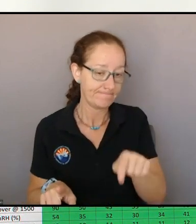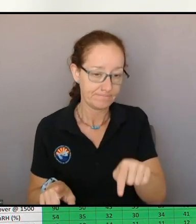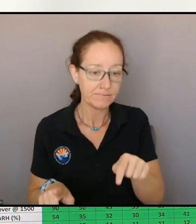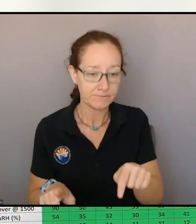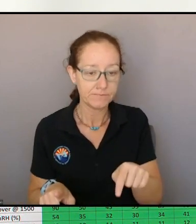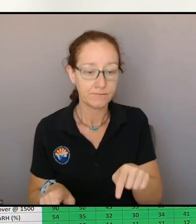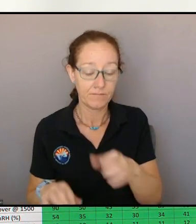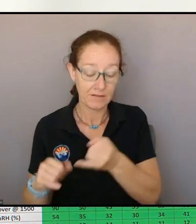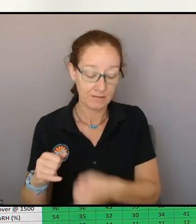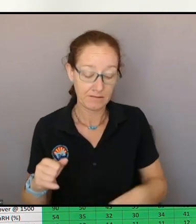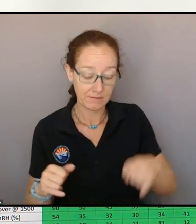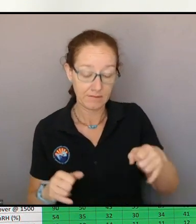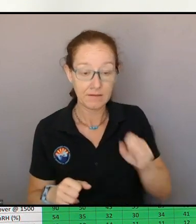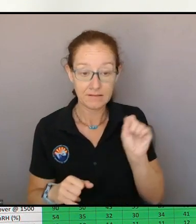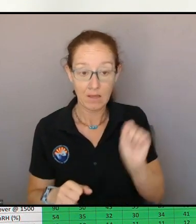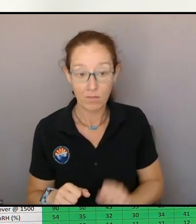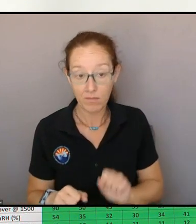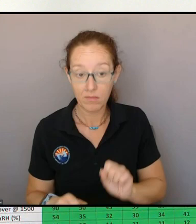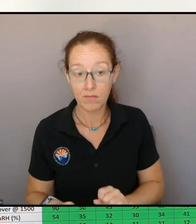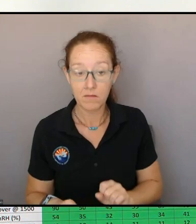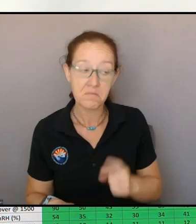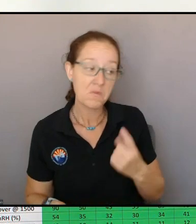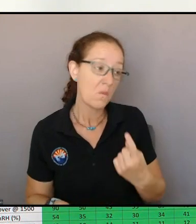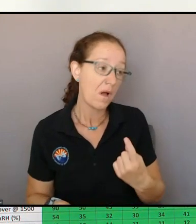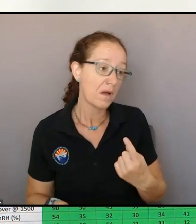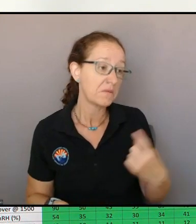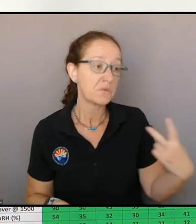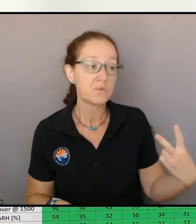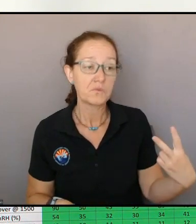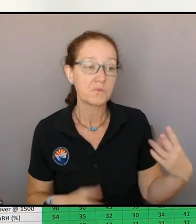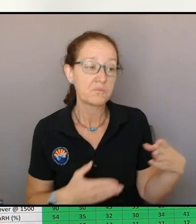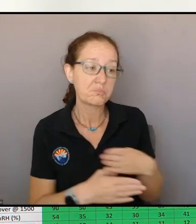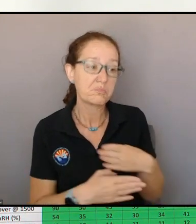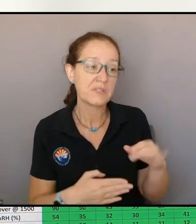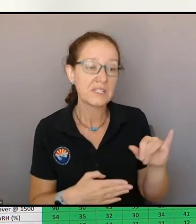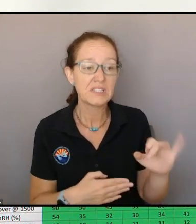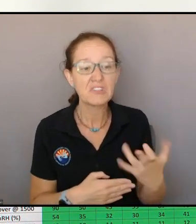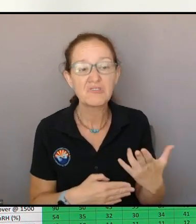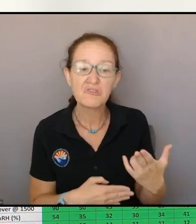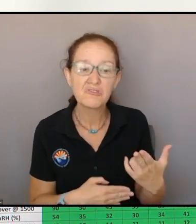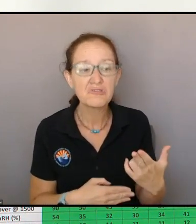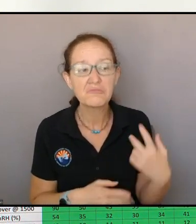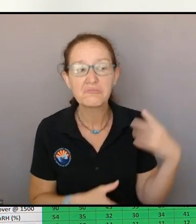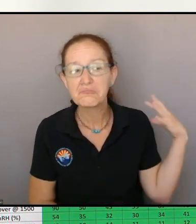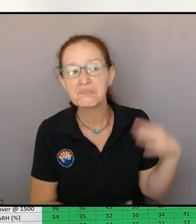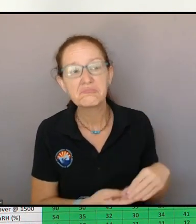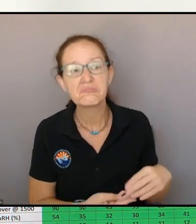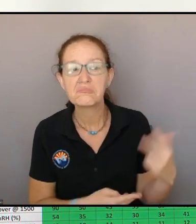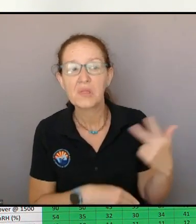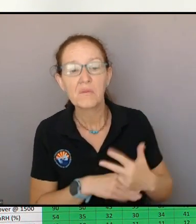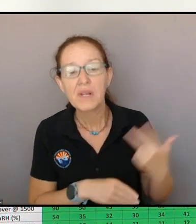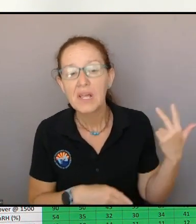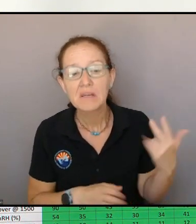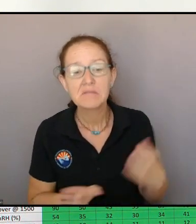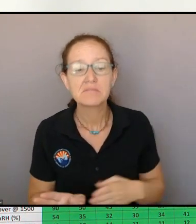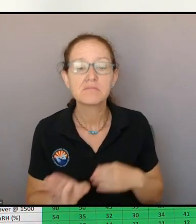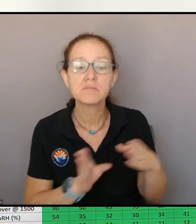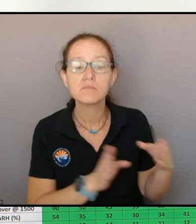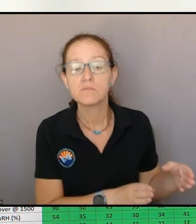at close to 1 inch to 2 inches pretty easily, three day totals. And I just wanted to note here that if you happen